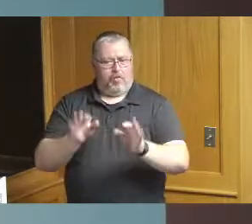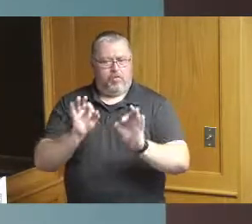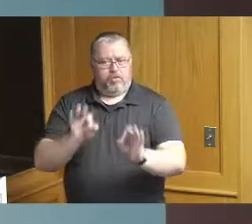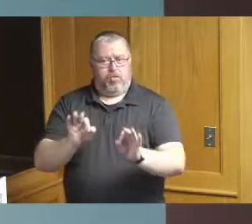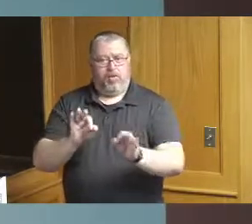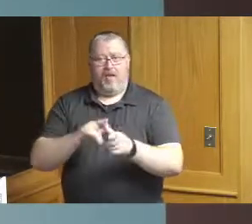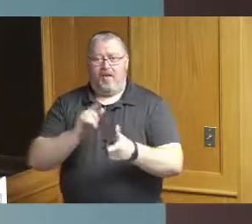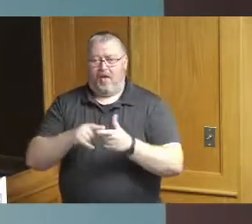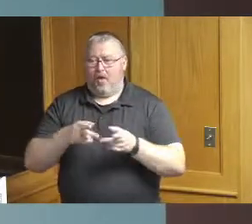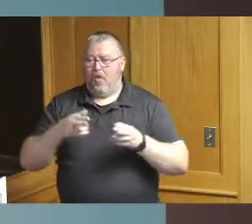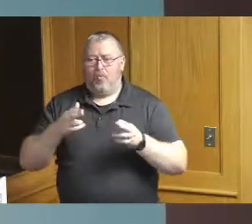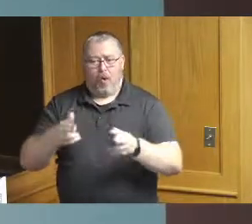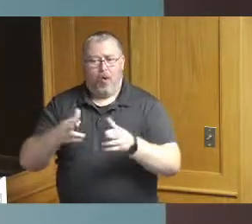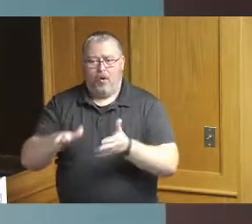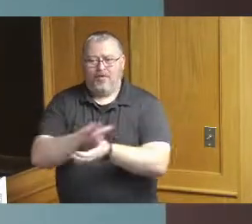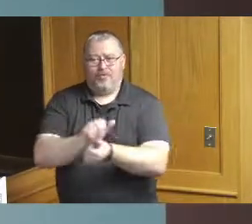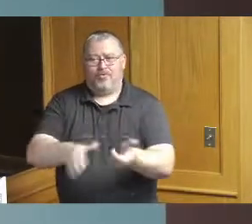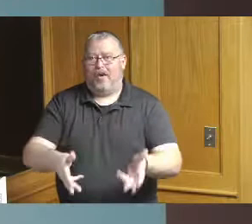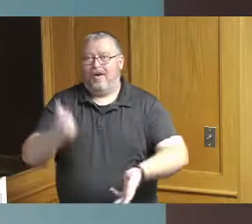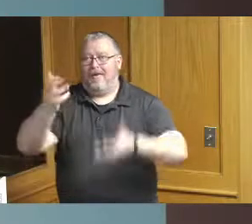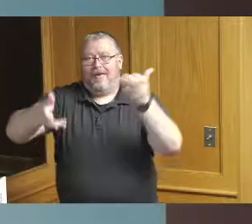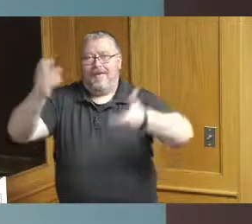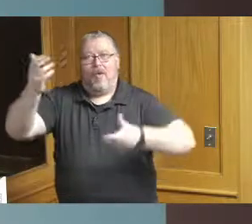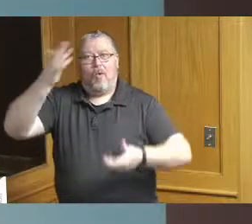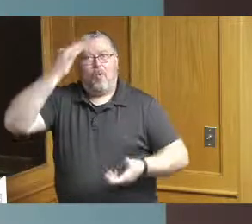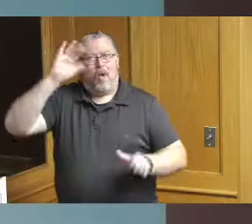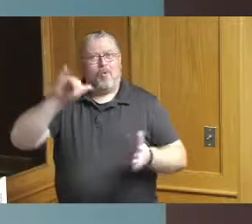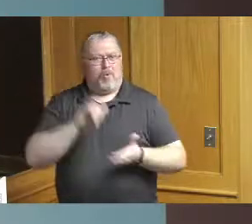why is that you know how can we prevent it that was the question he posed to all the agencies